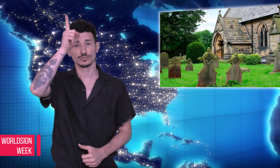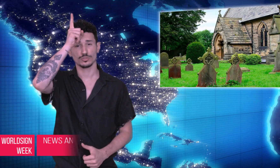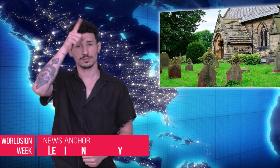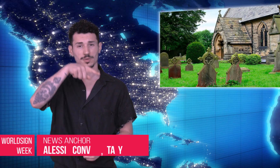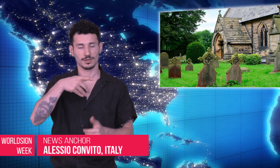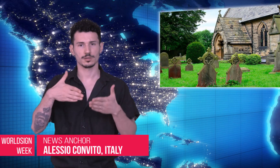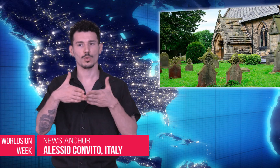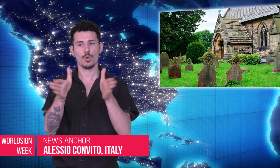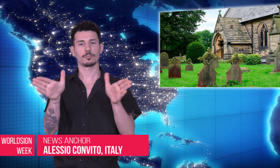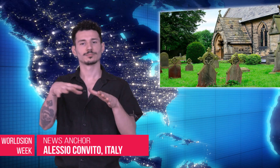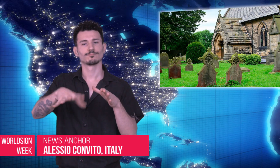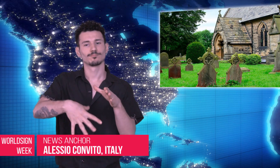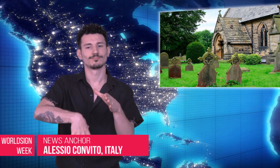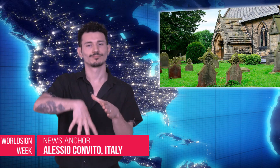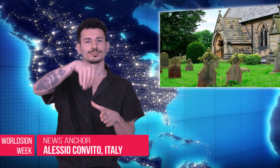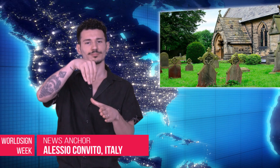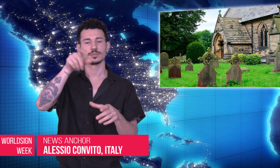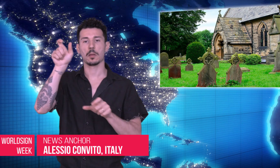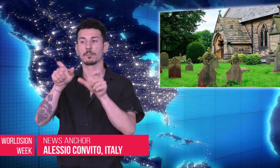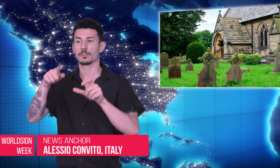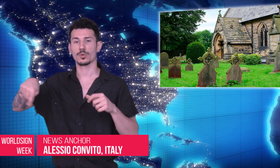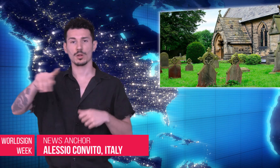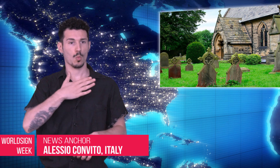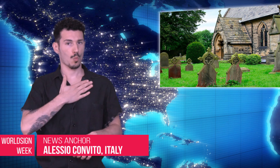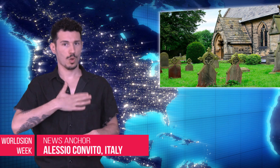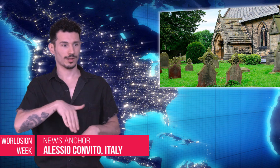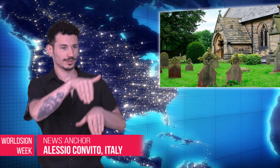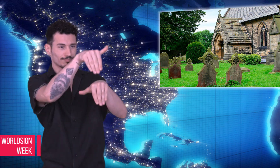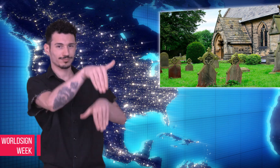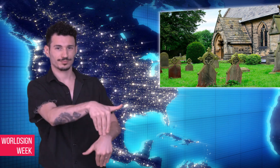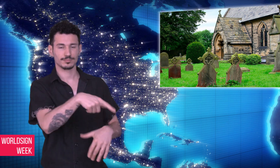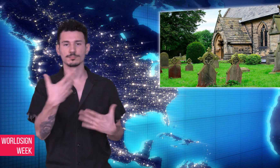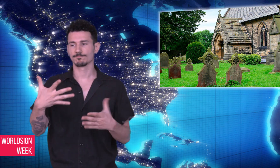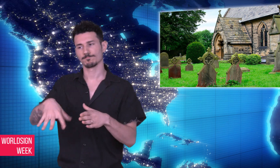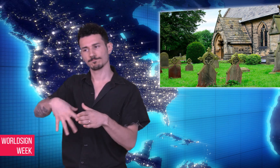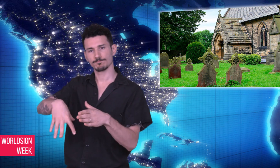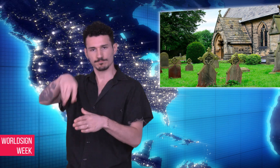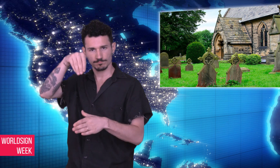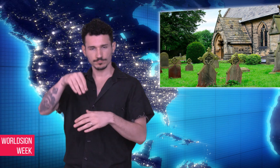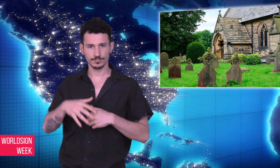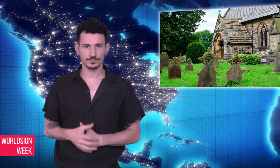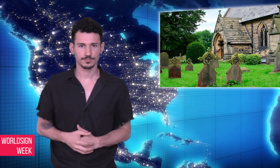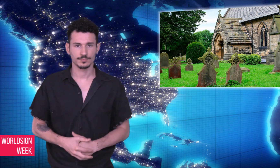Alessio: German town hosts Lottery for graveyard plots